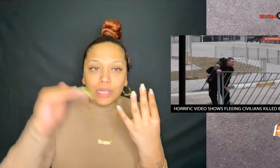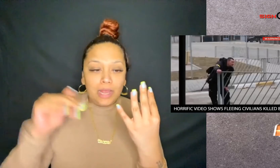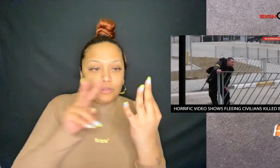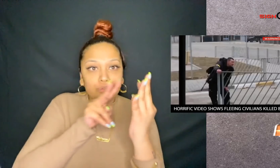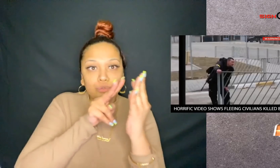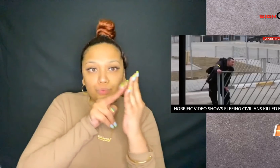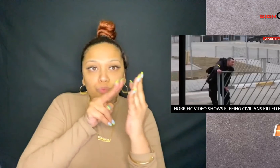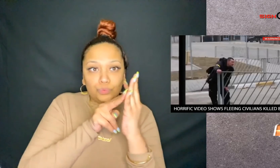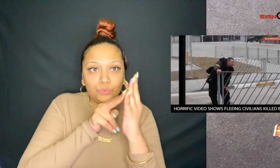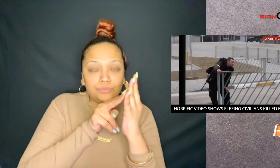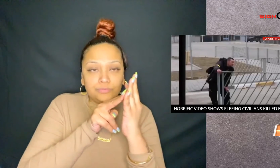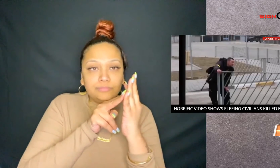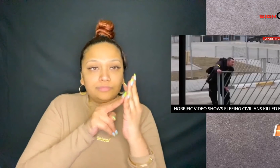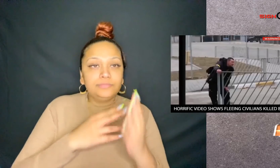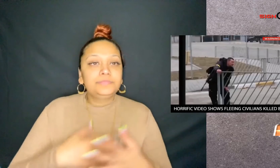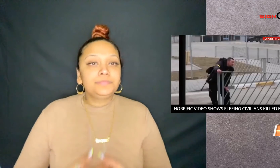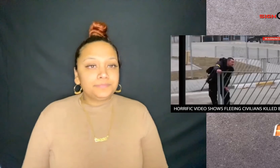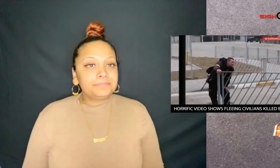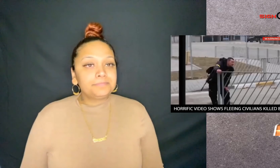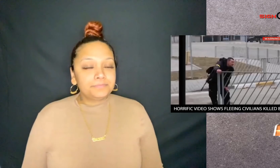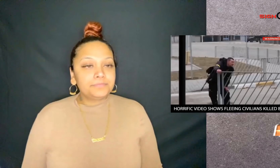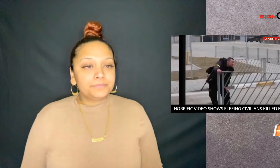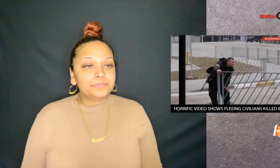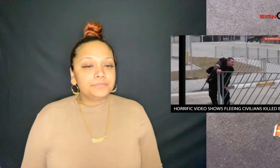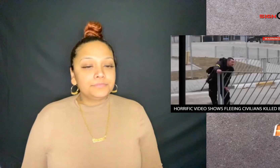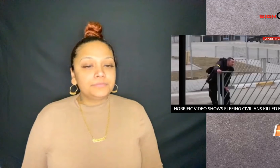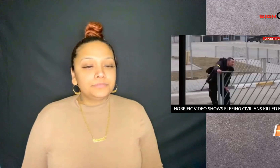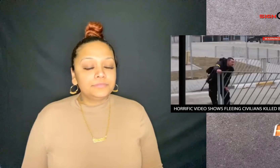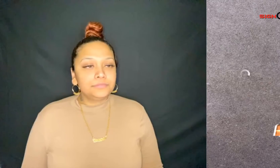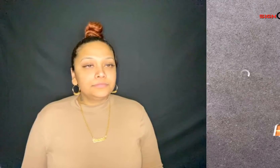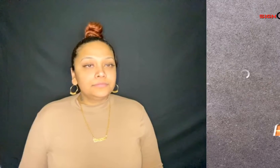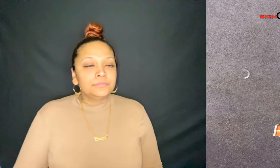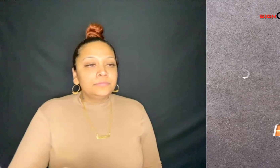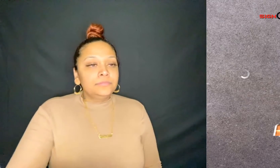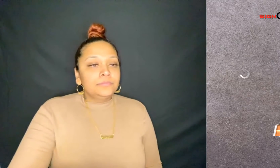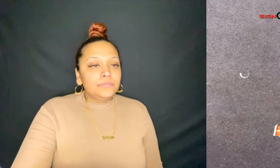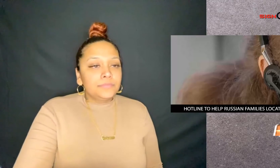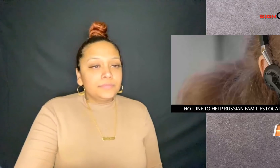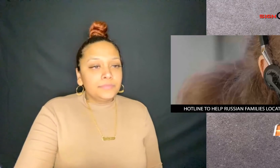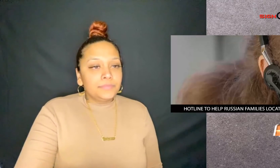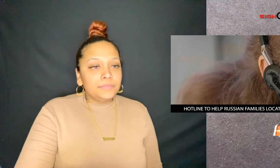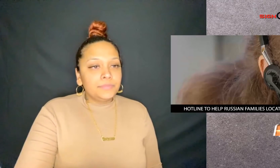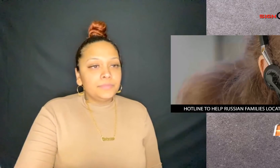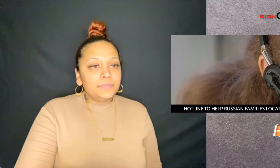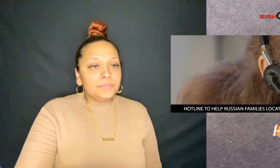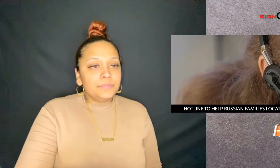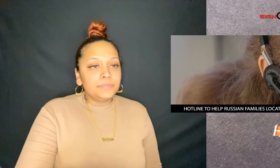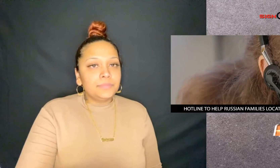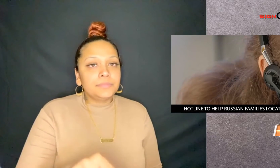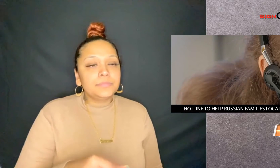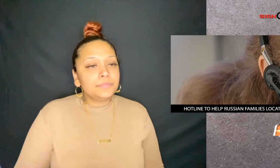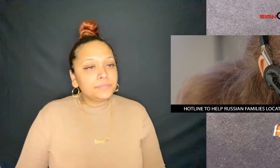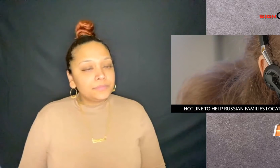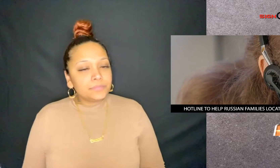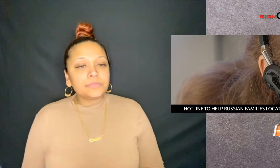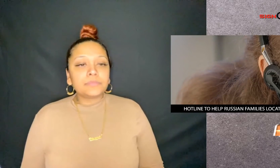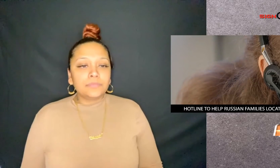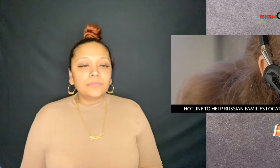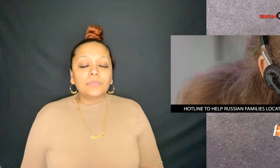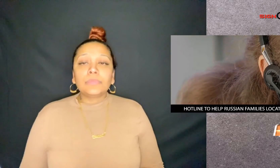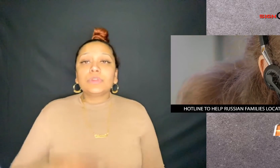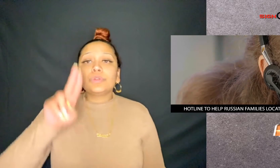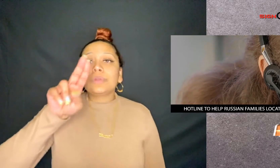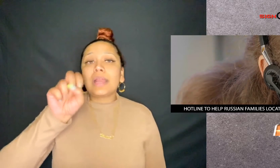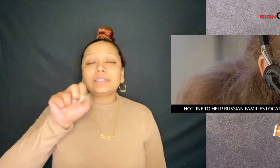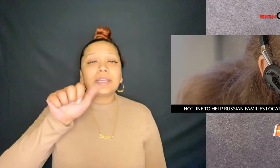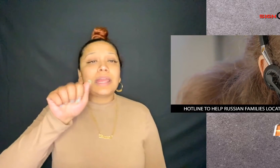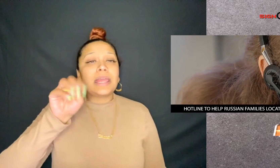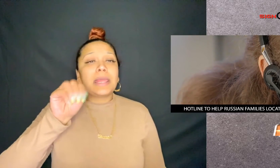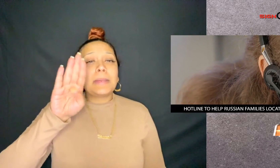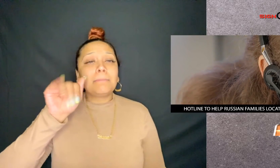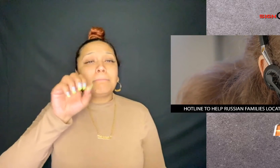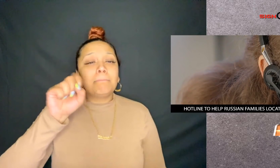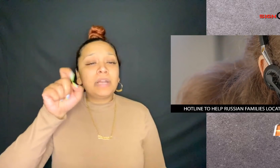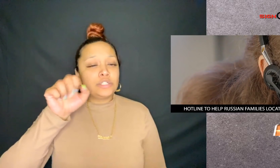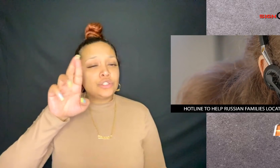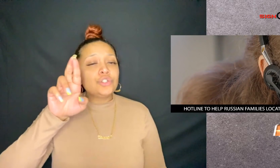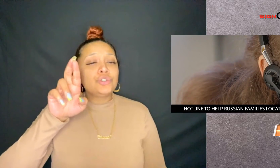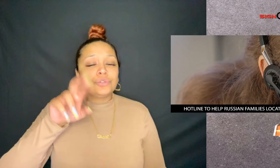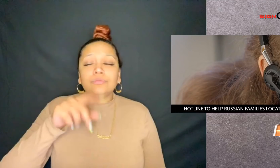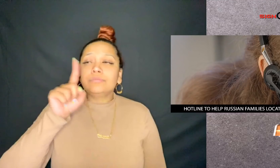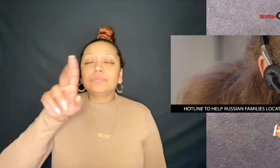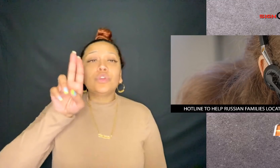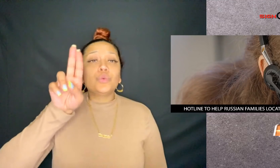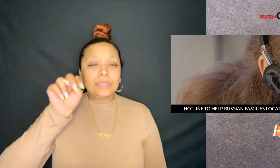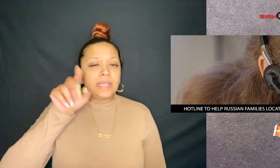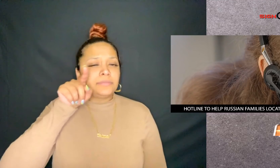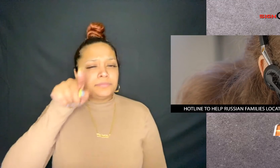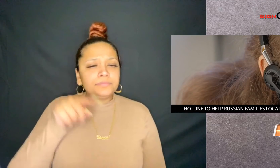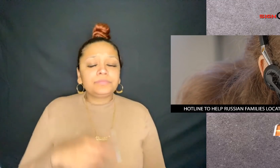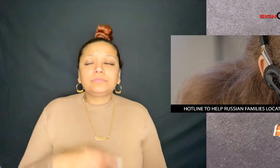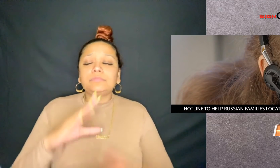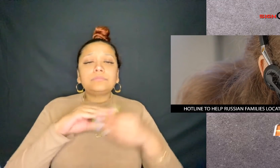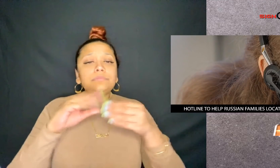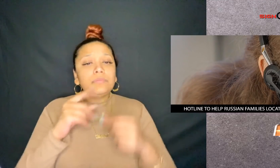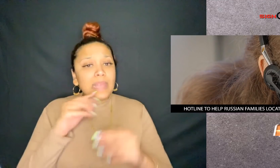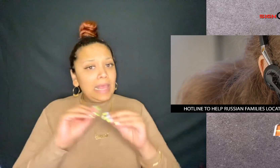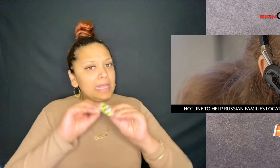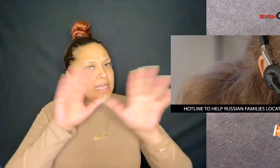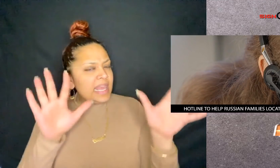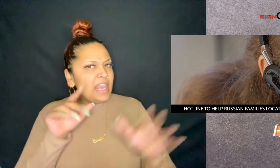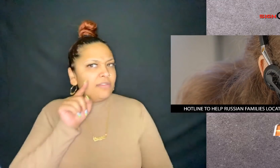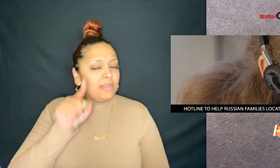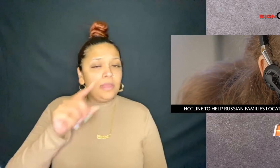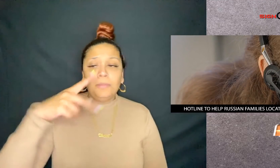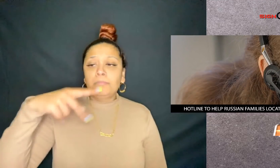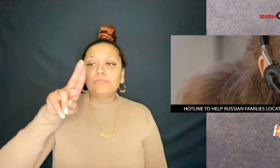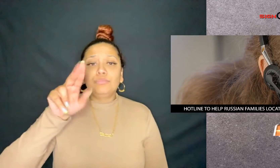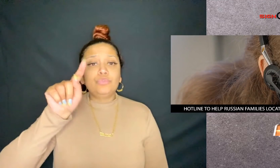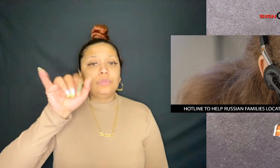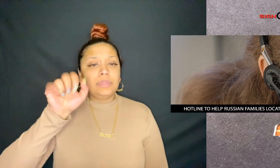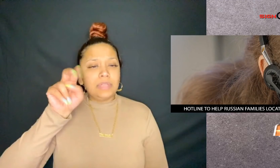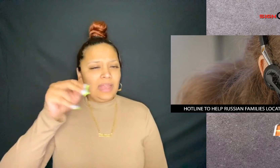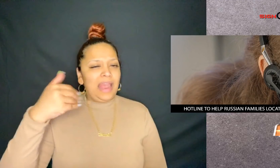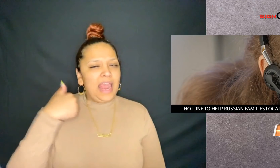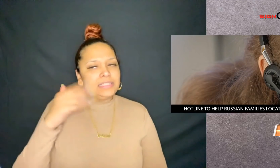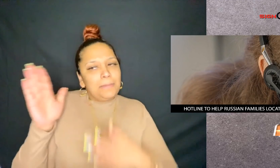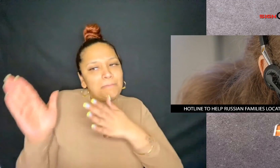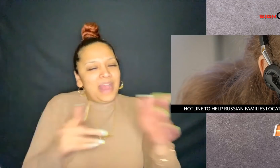among the dead in the blast are a family of four including two children